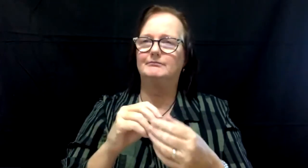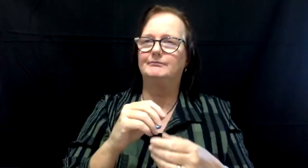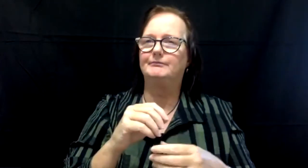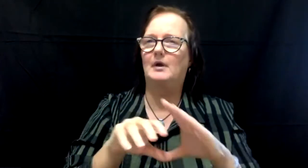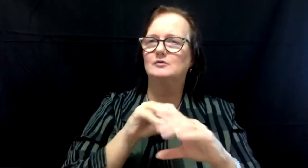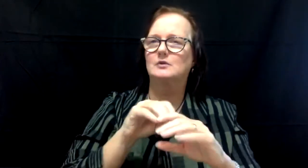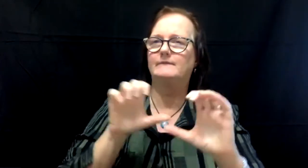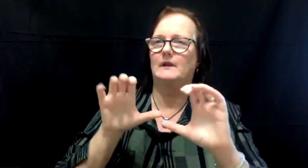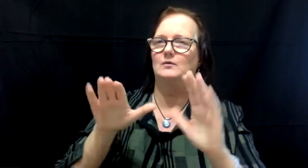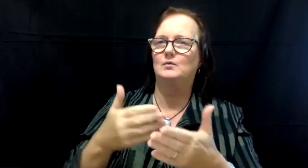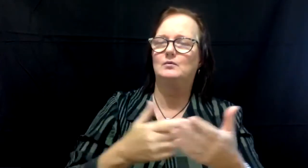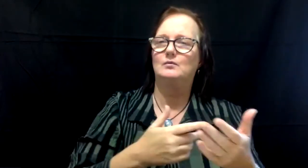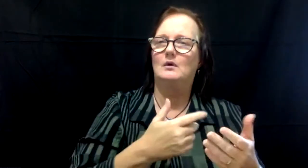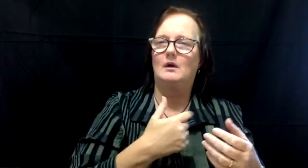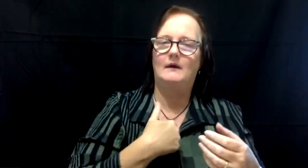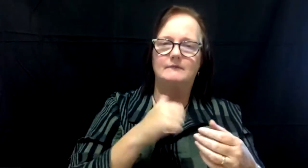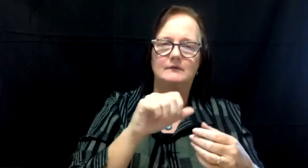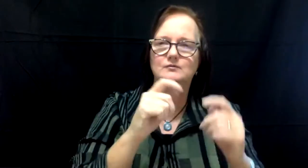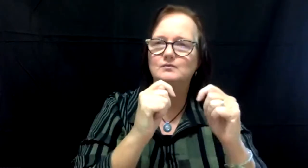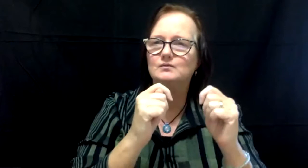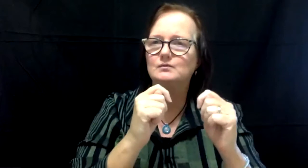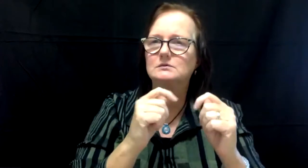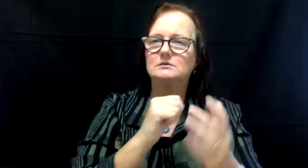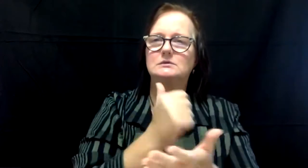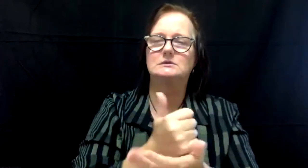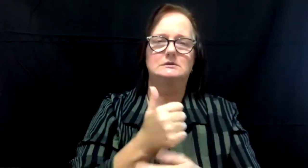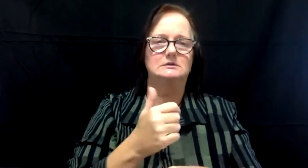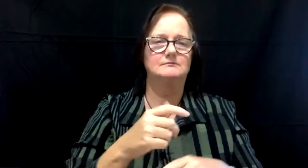and out-of-classroom support like tutors and etcetera.